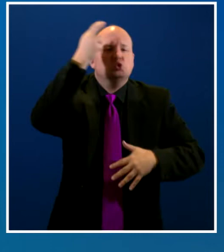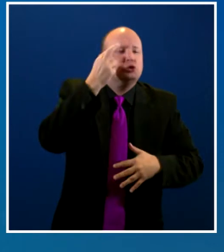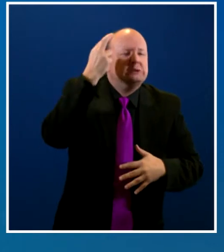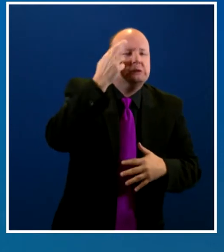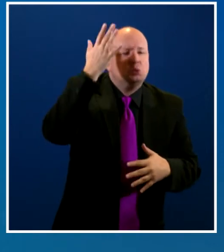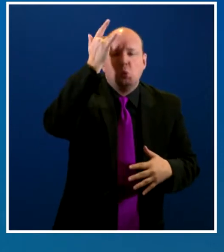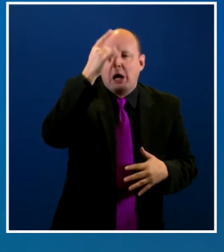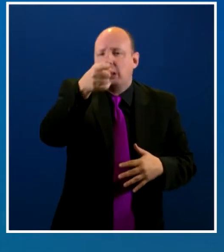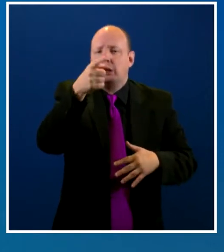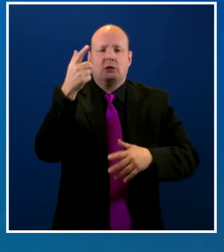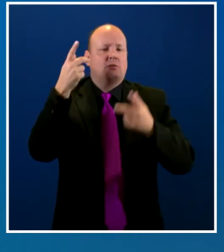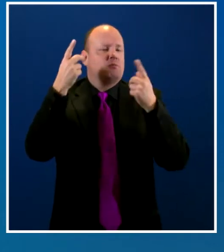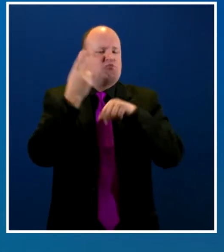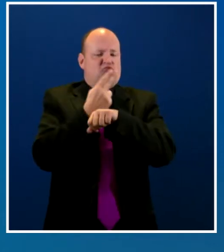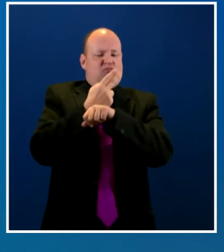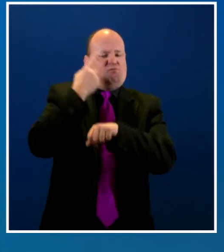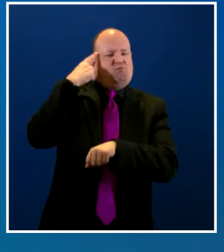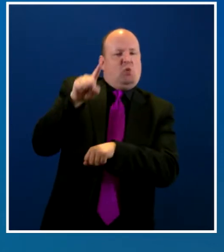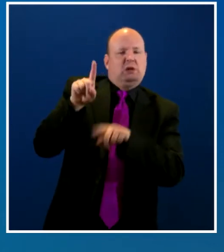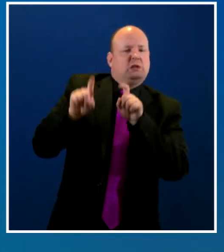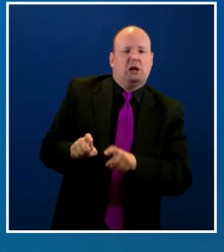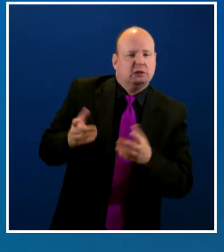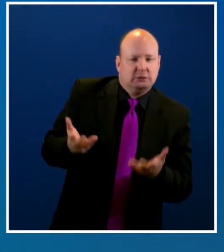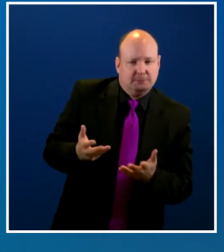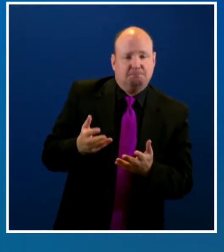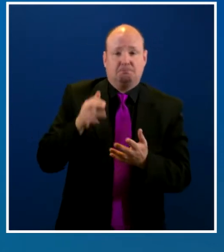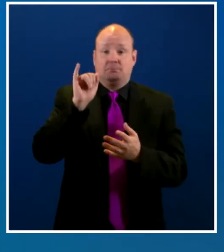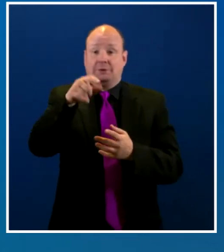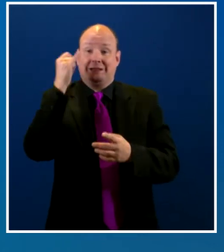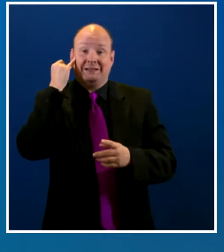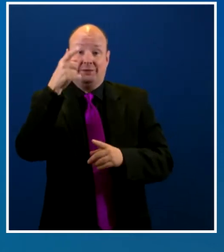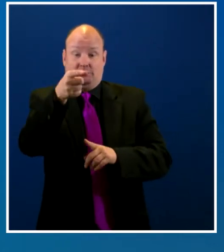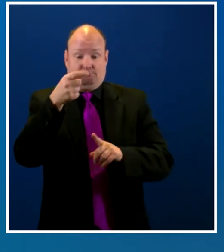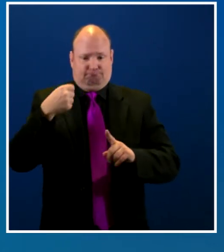People who have been exposed to COVID-19 but don't have symptoms